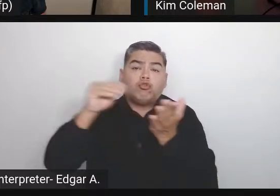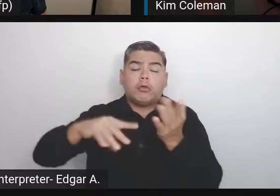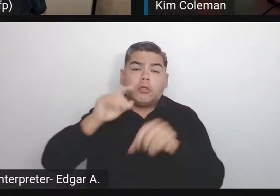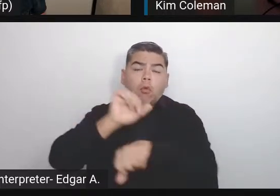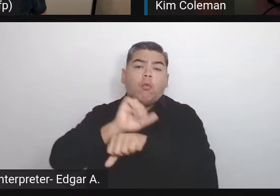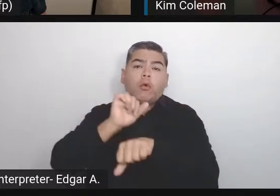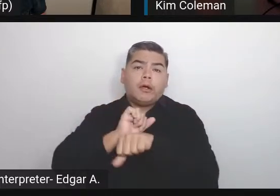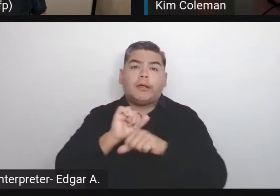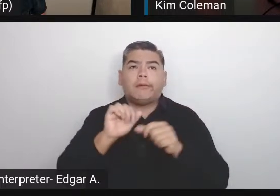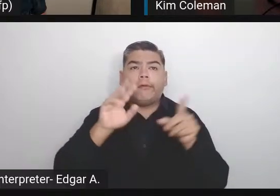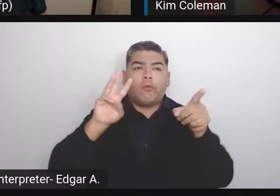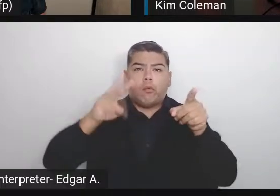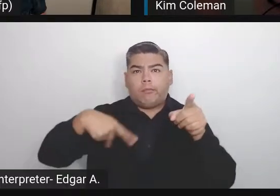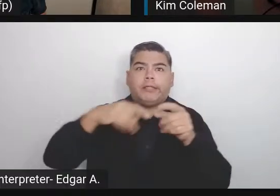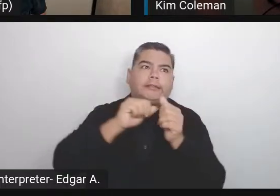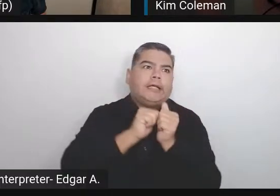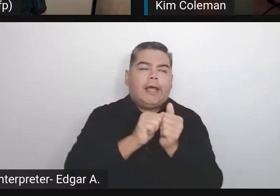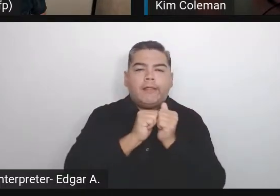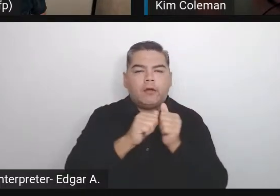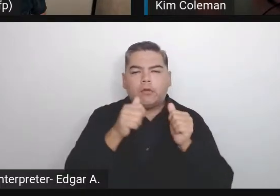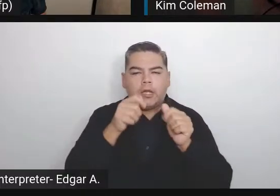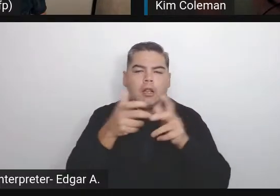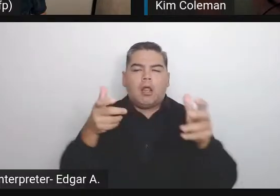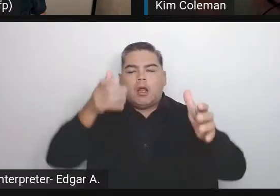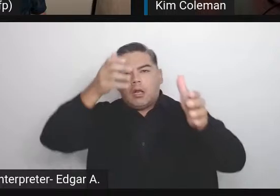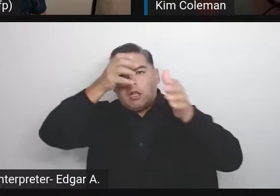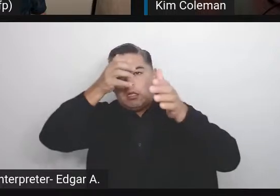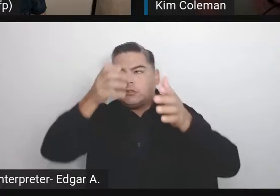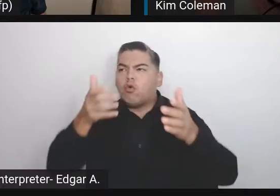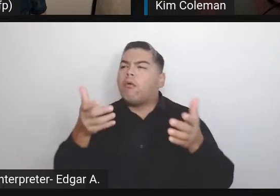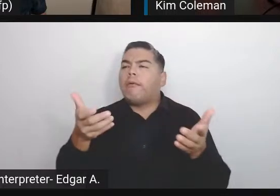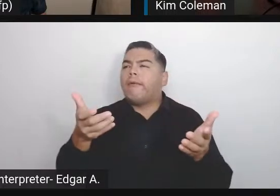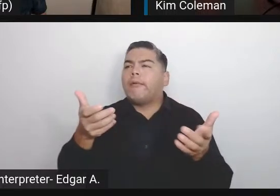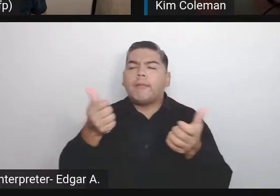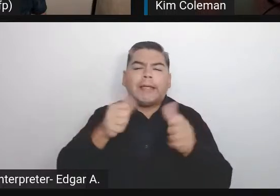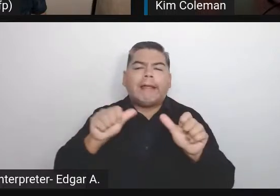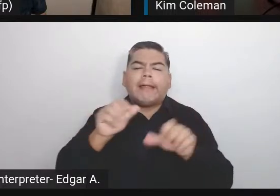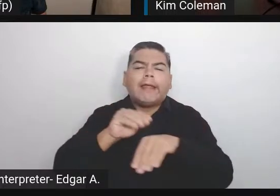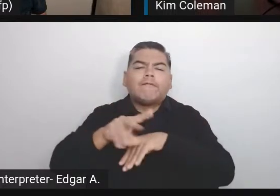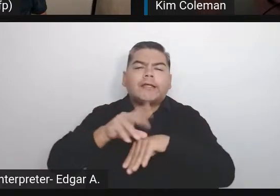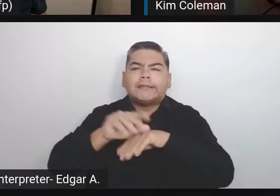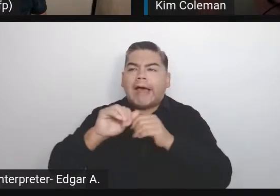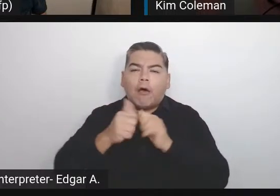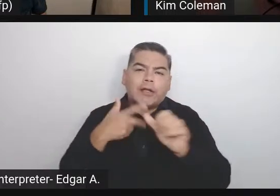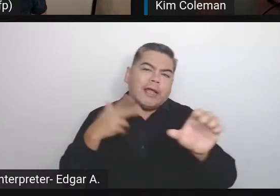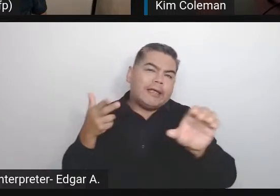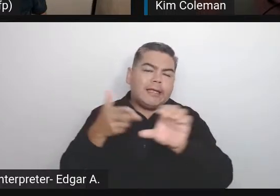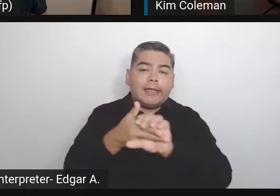students can be involved in word press for school purpose? Is A possibility of students working